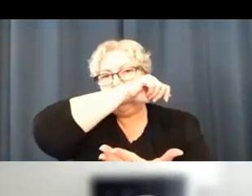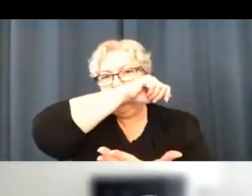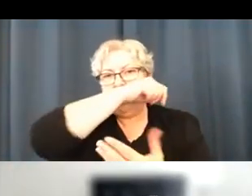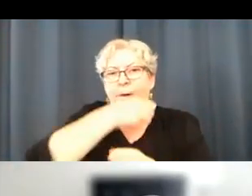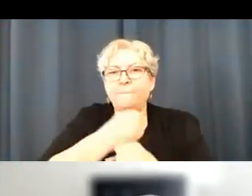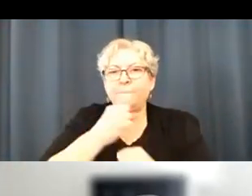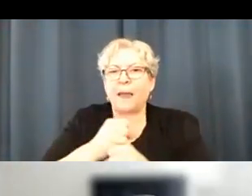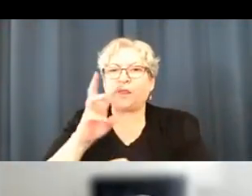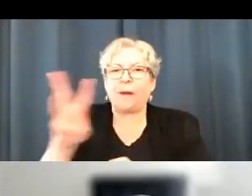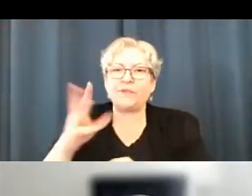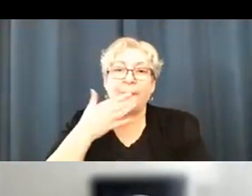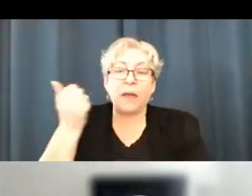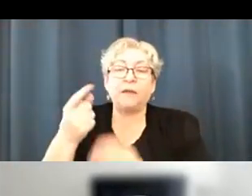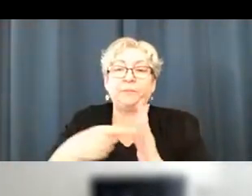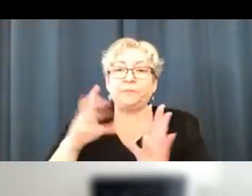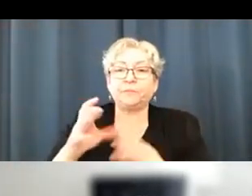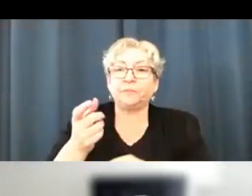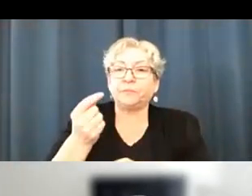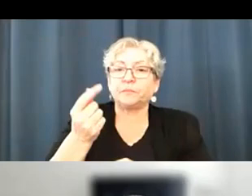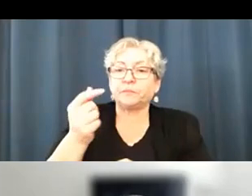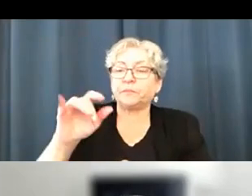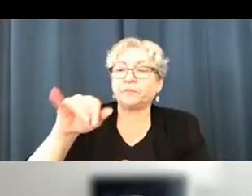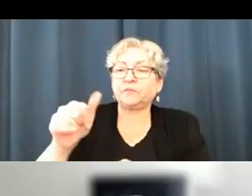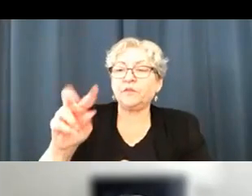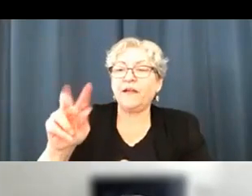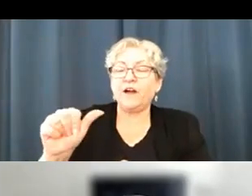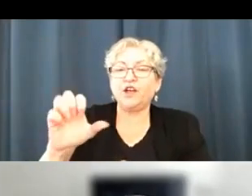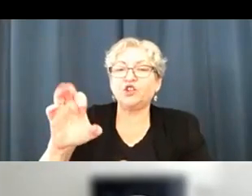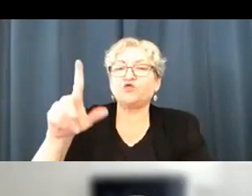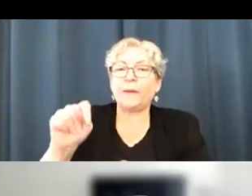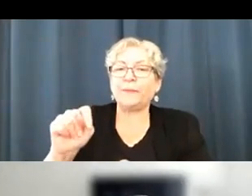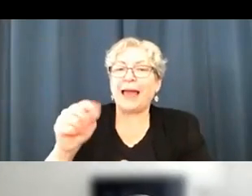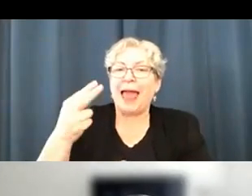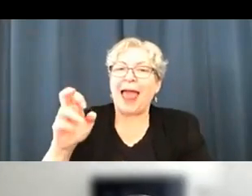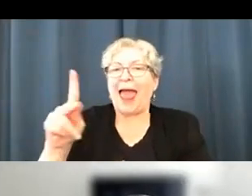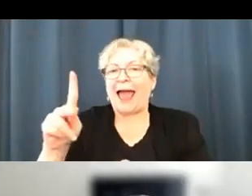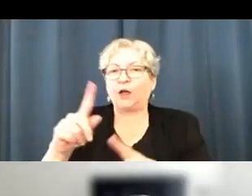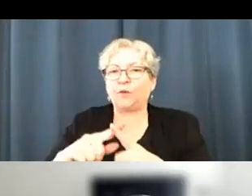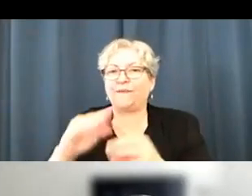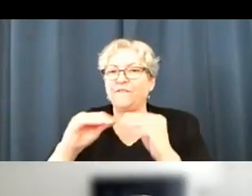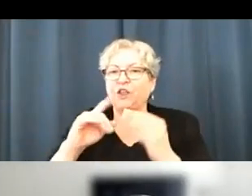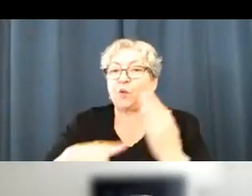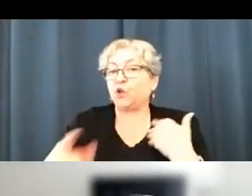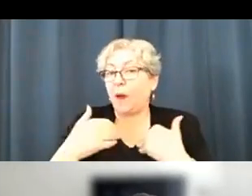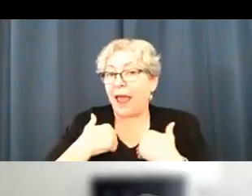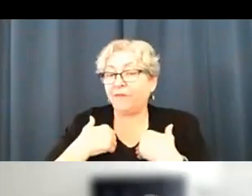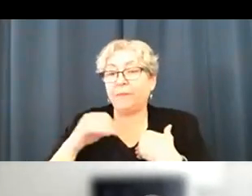So, sometimes you can do little JavaScript hacks or things like that to fix what you have. Or the best way to do it